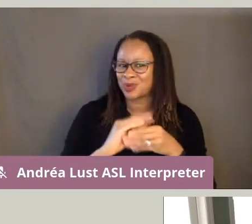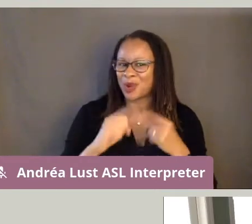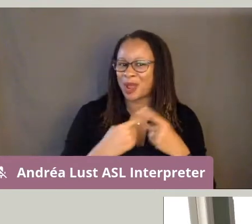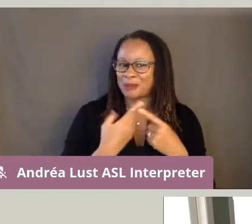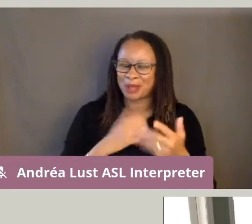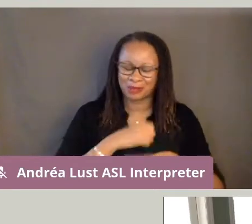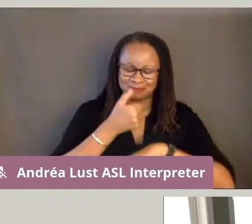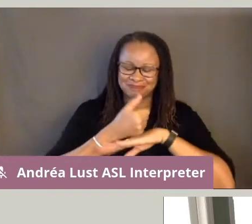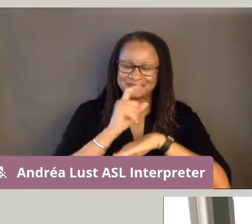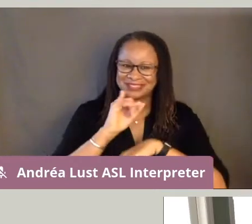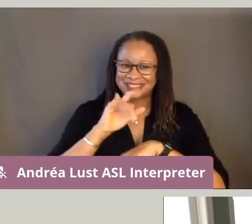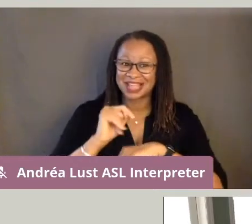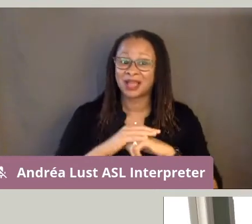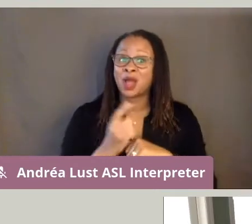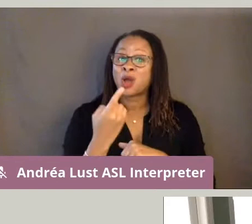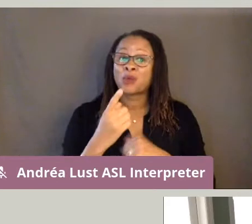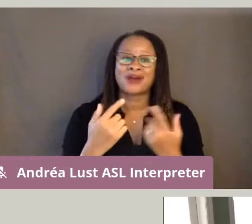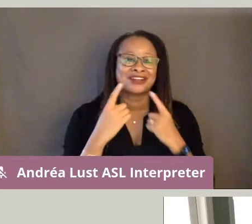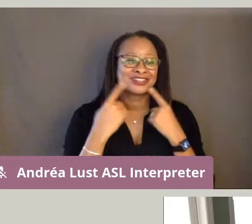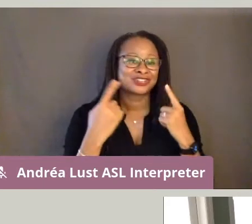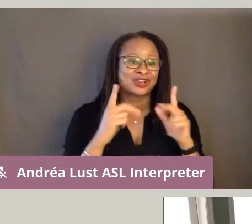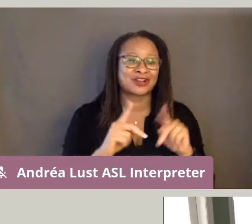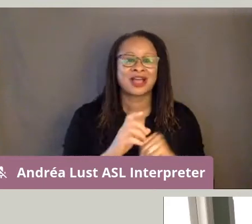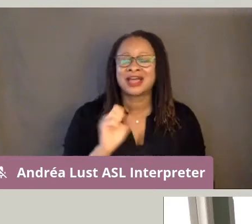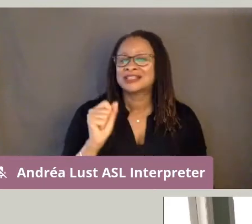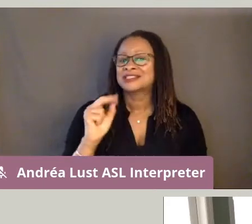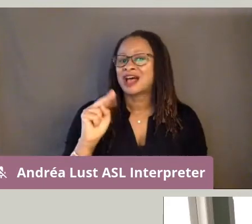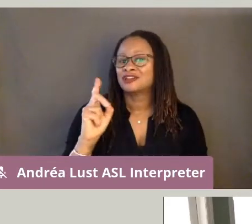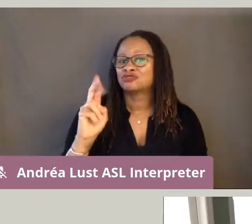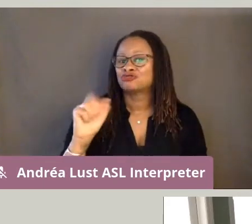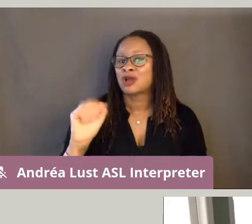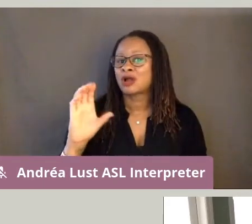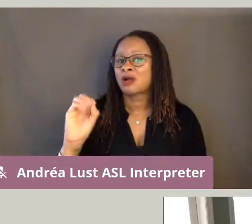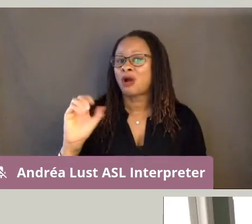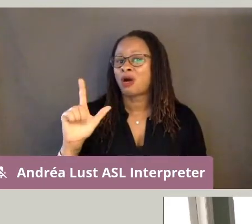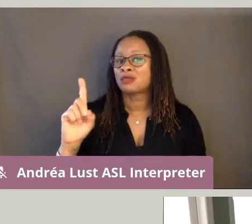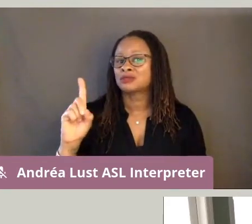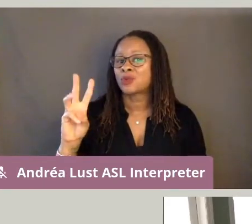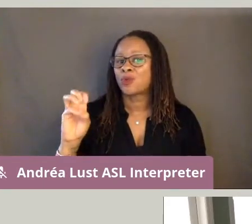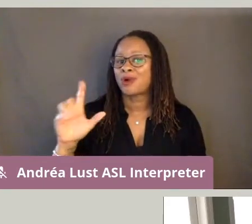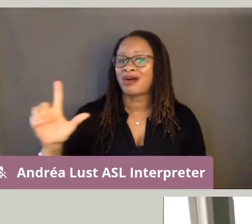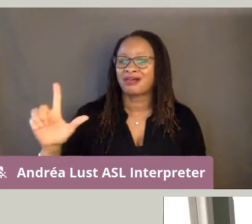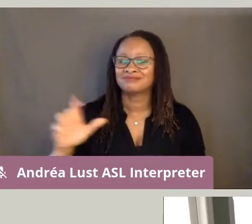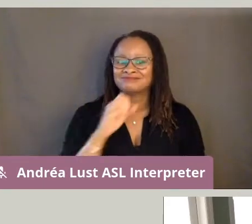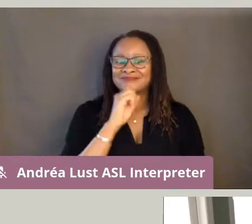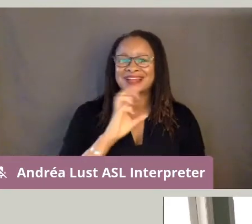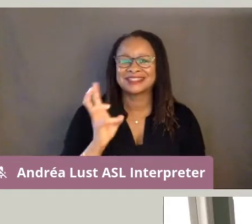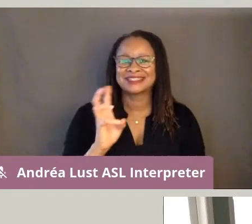one of our stars, Sandra Caldwell, and she is a 69-year-old Black trans woman